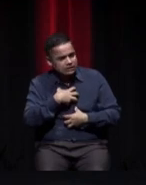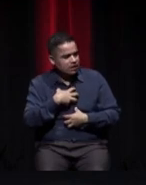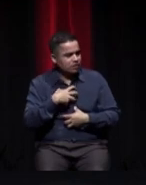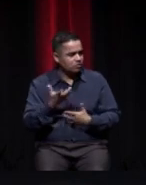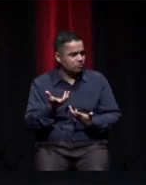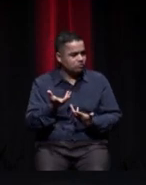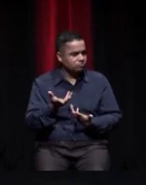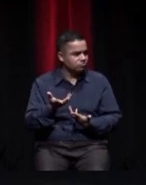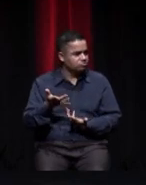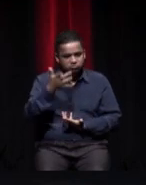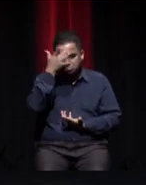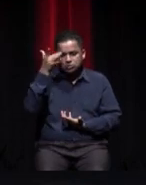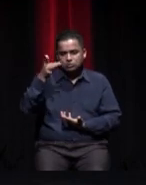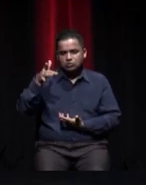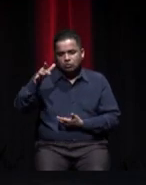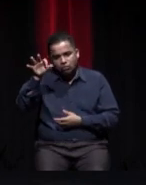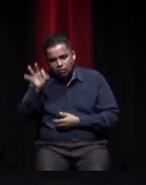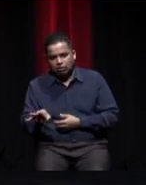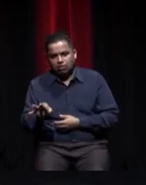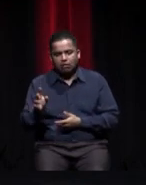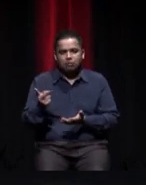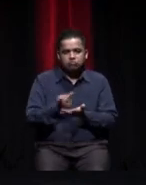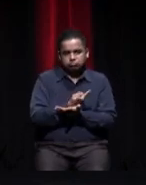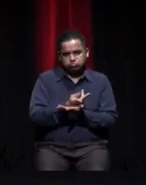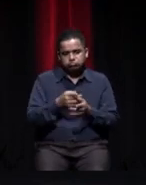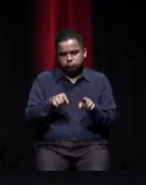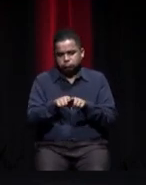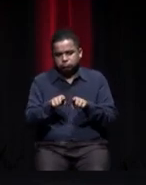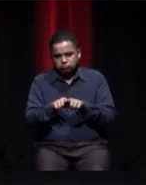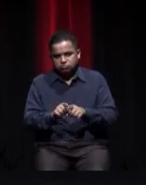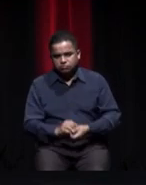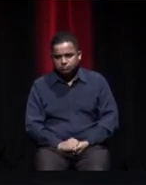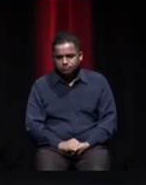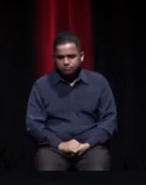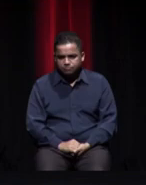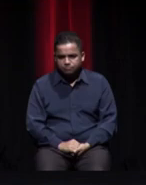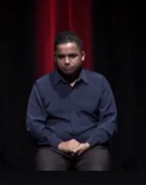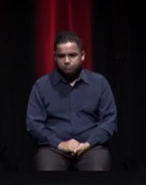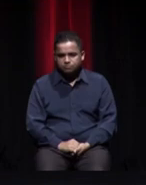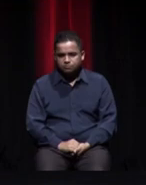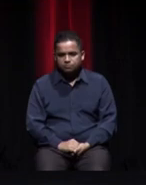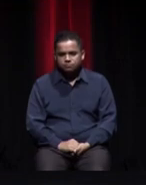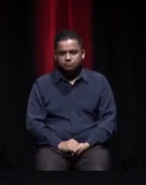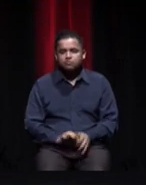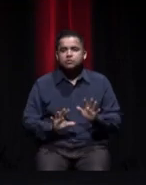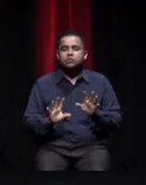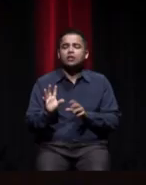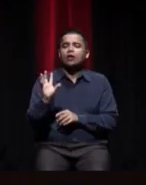chemicals that also reduce the conflict. What happens, then? This conflict comes back some time.